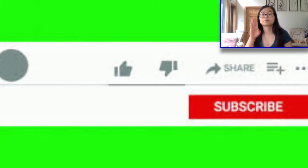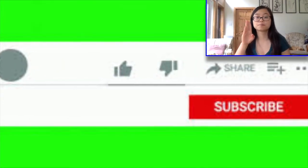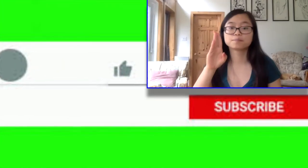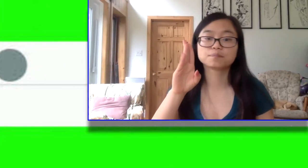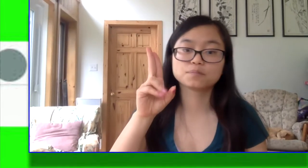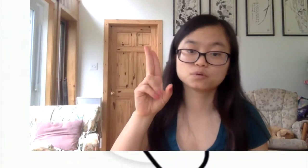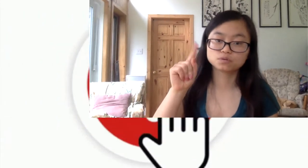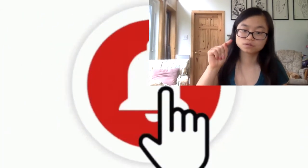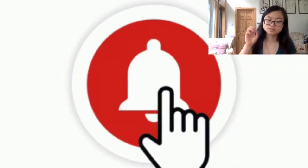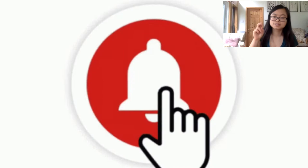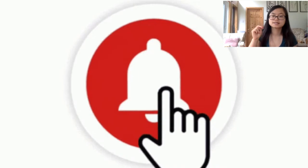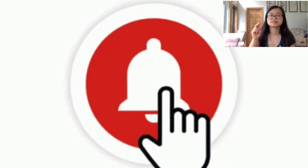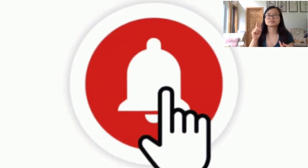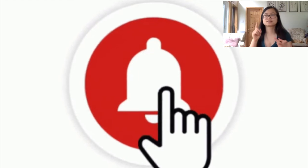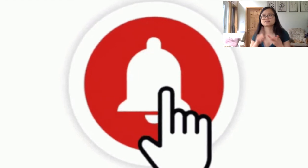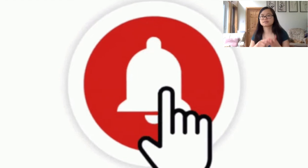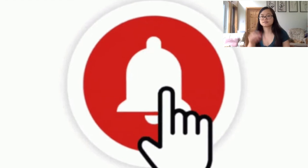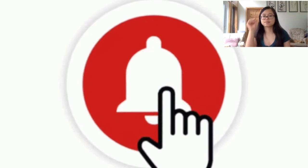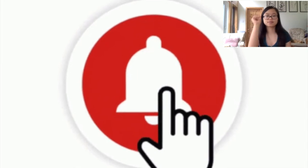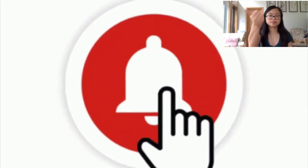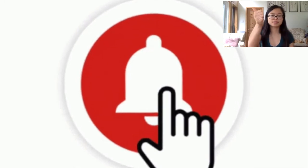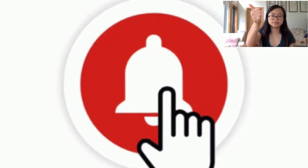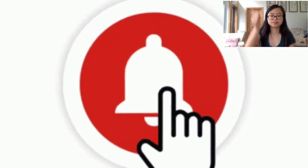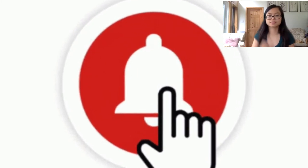Button Like